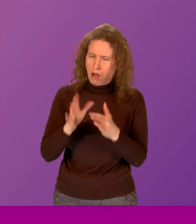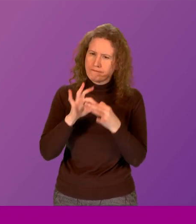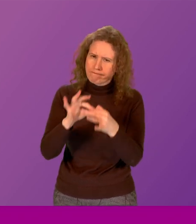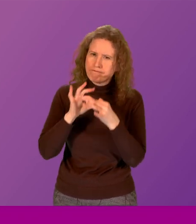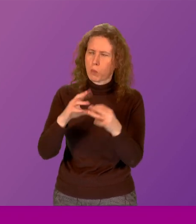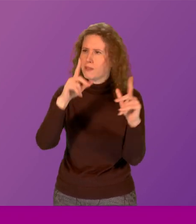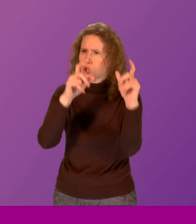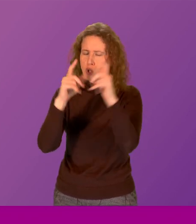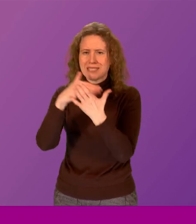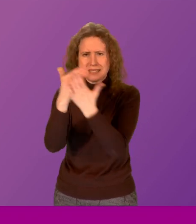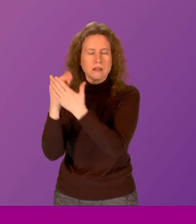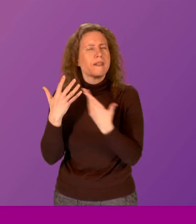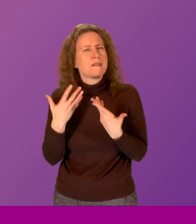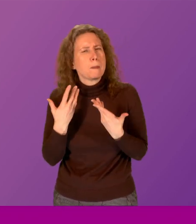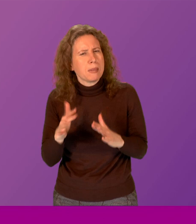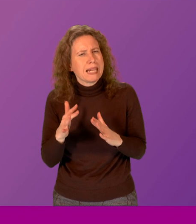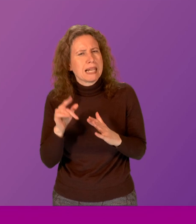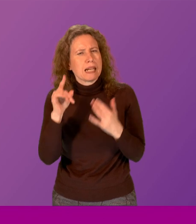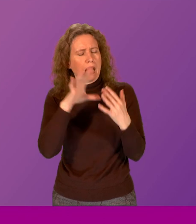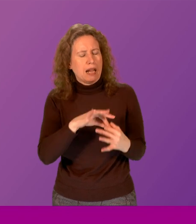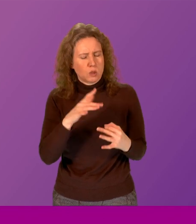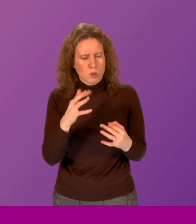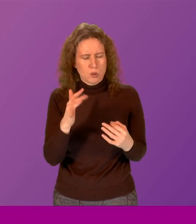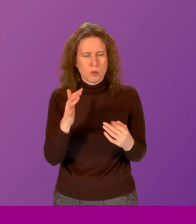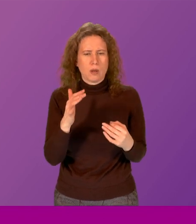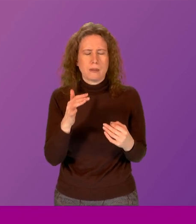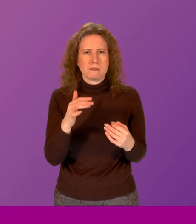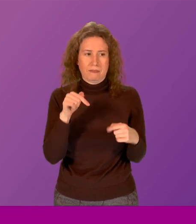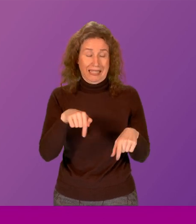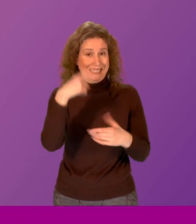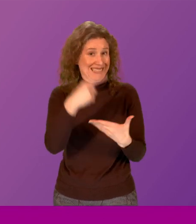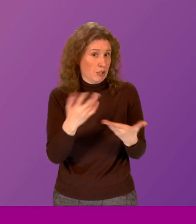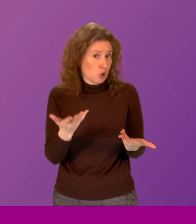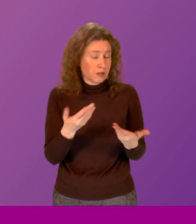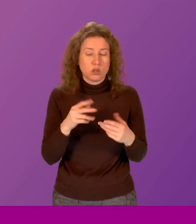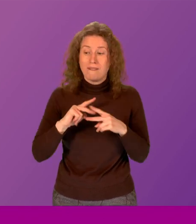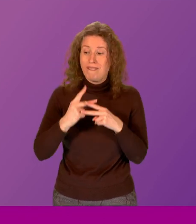which it has done in relation to the decision. VisitScotland’s research shows